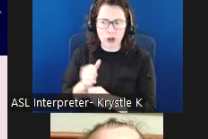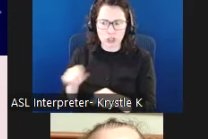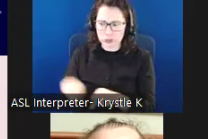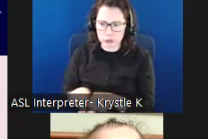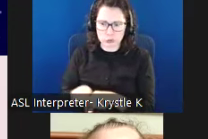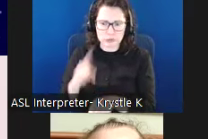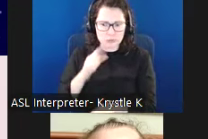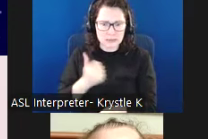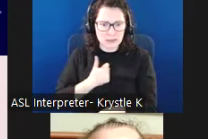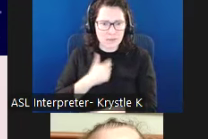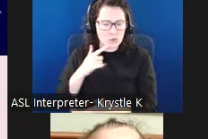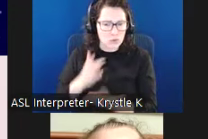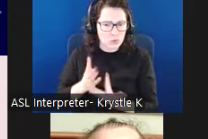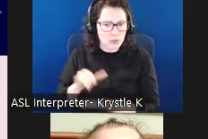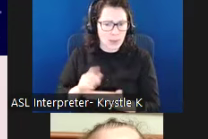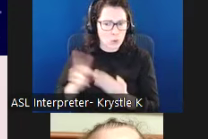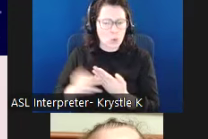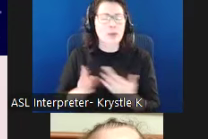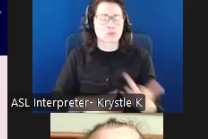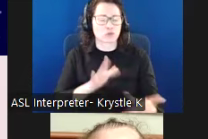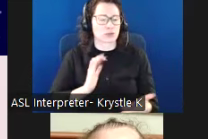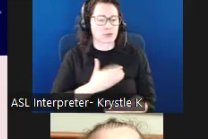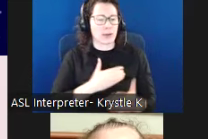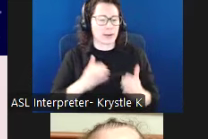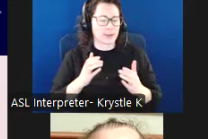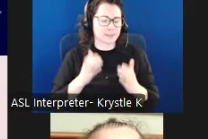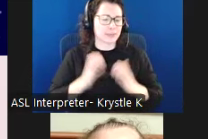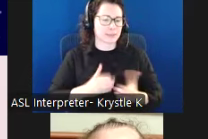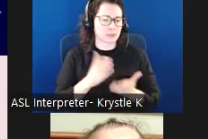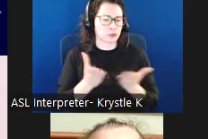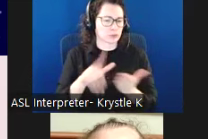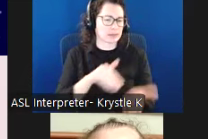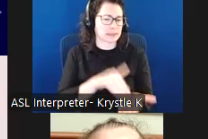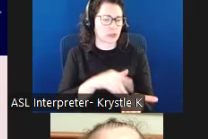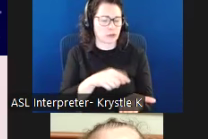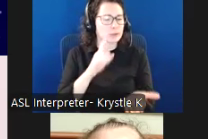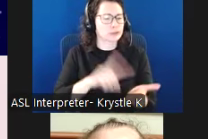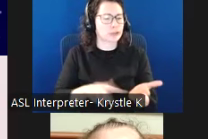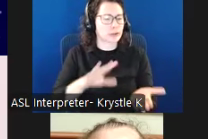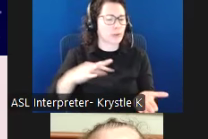please do reach out to our member assistance center so we can check your